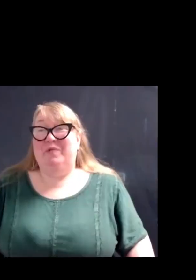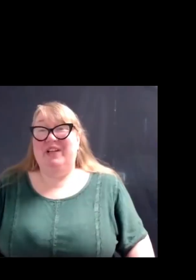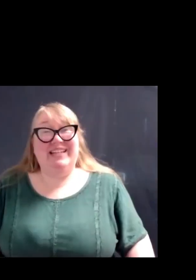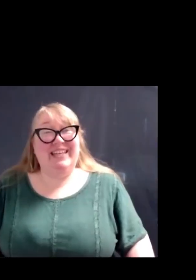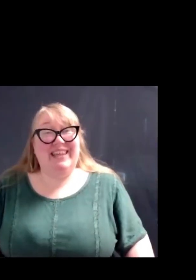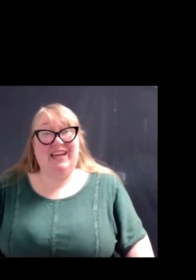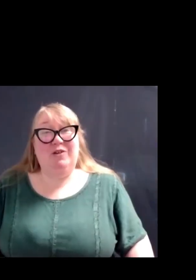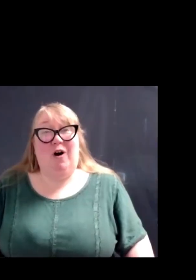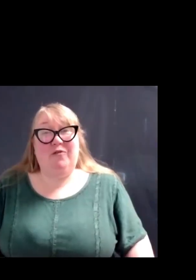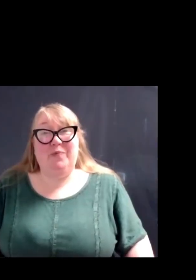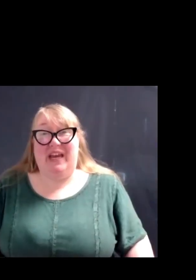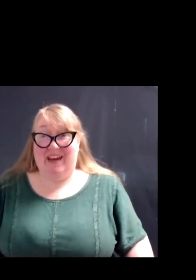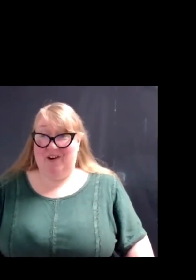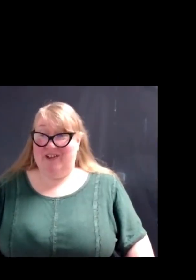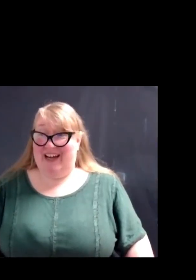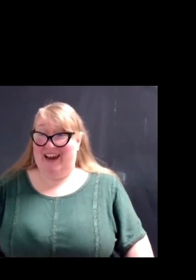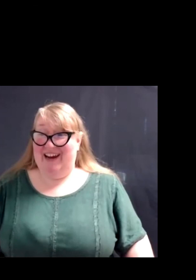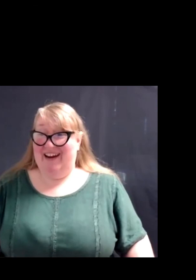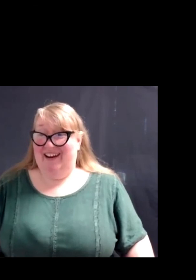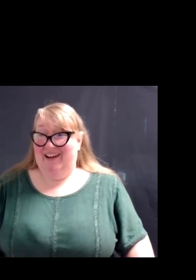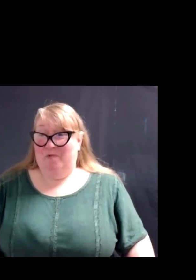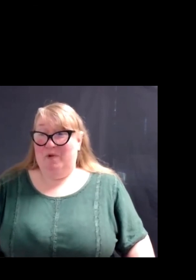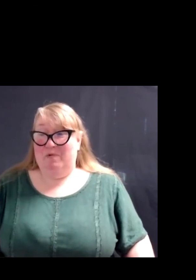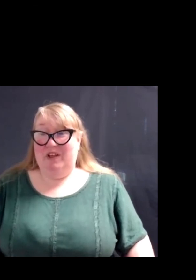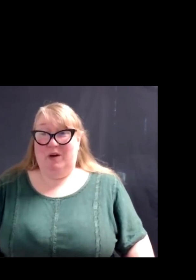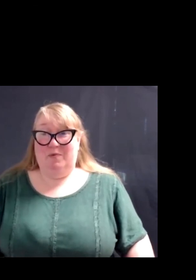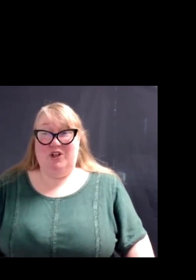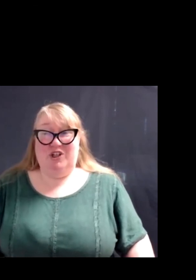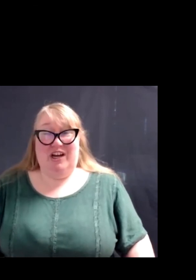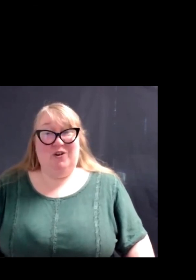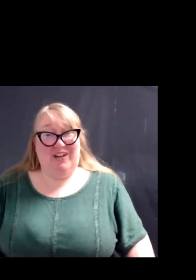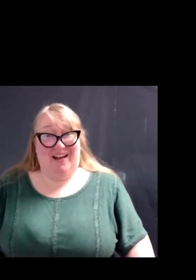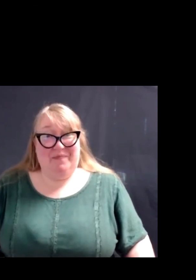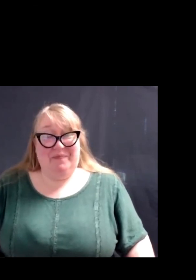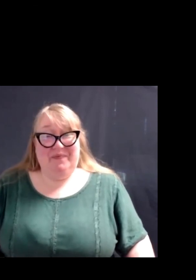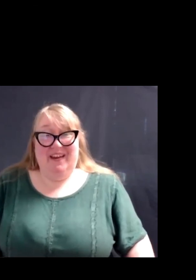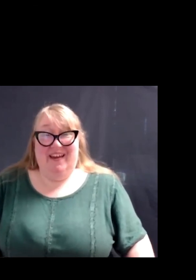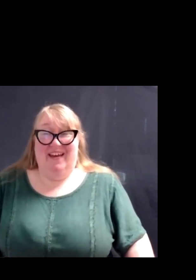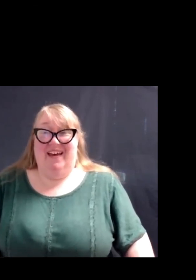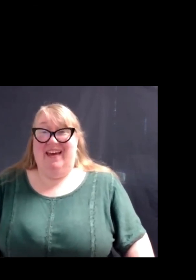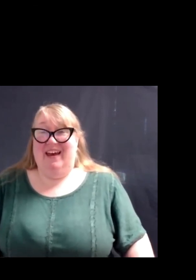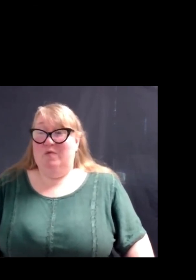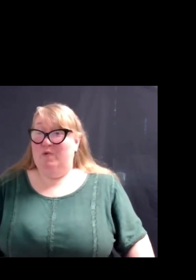We would like to thank you all for being here today we really appreciate your time.